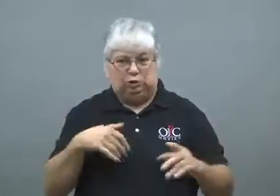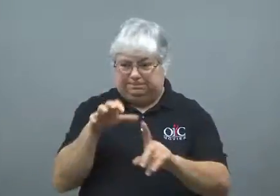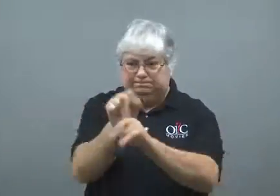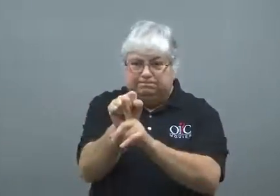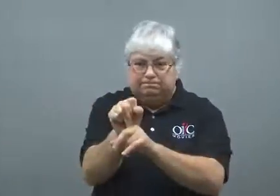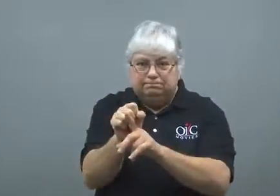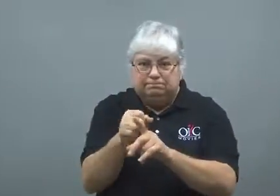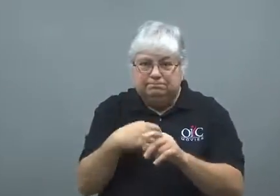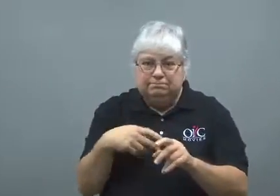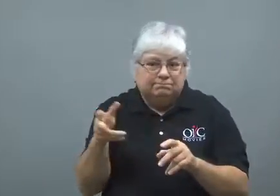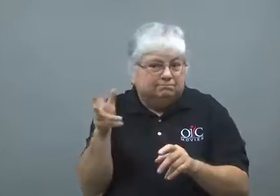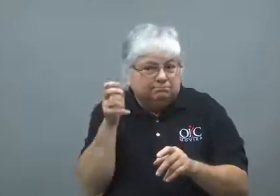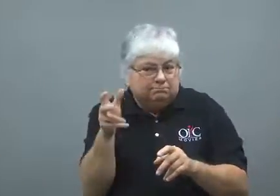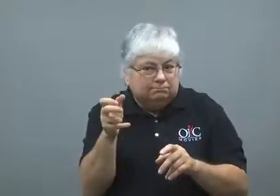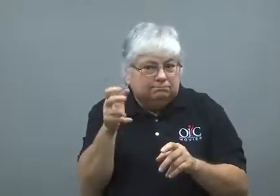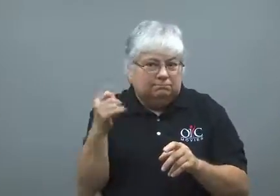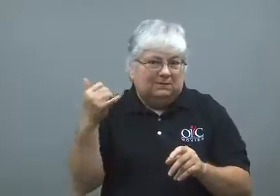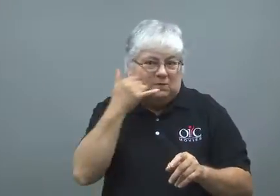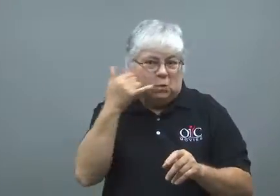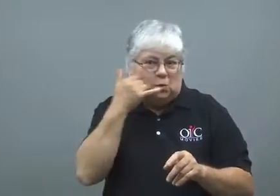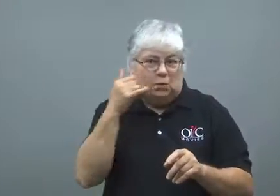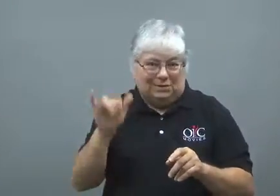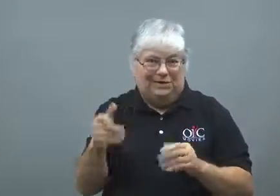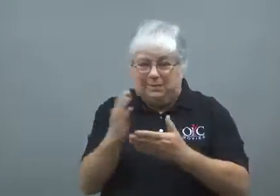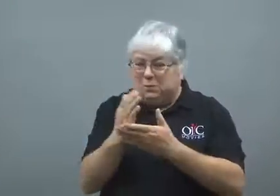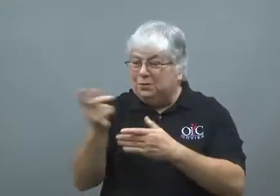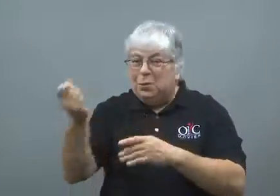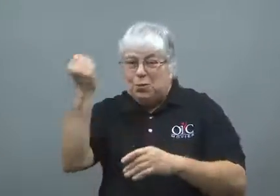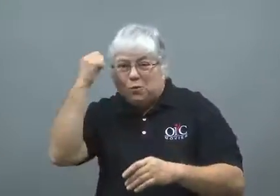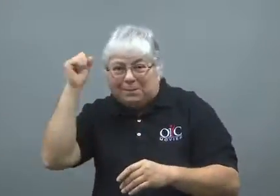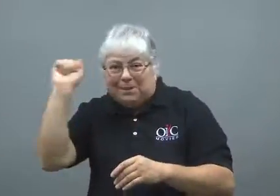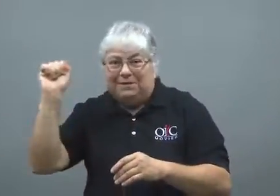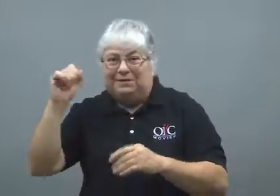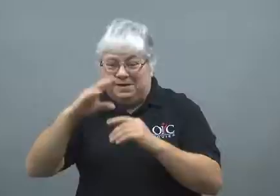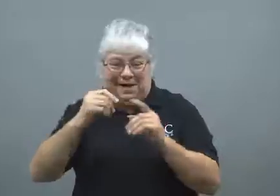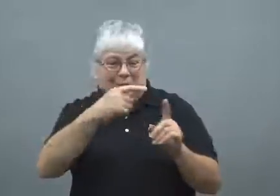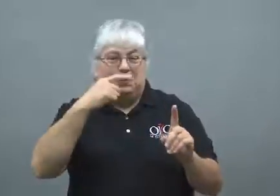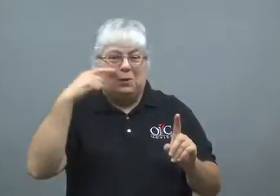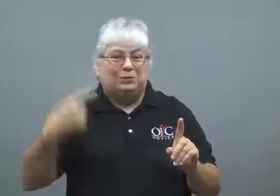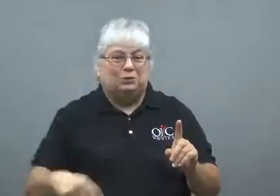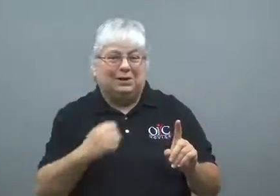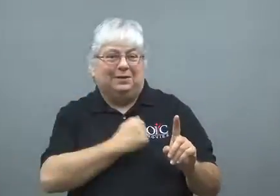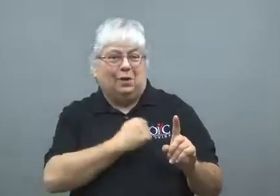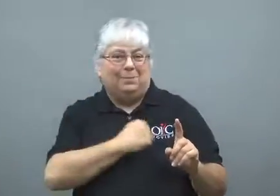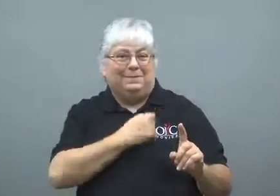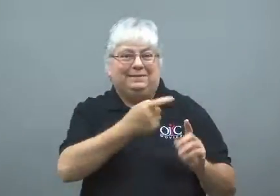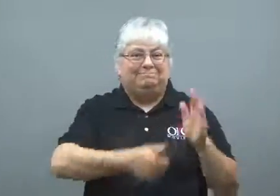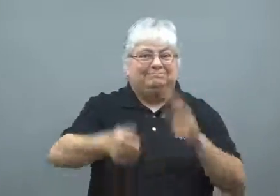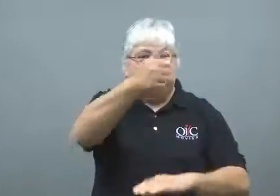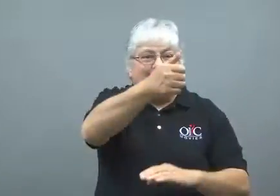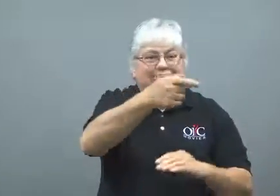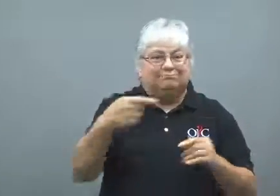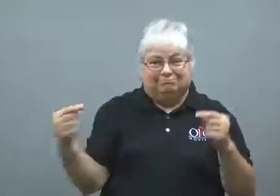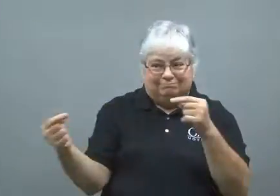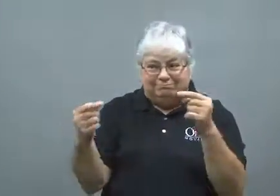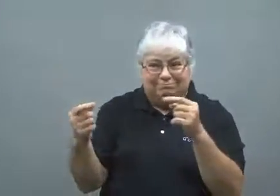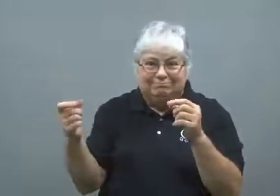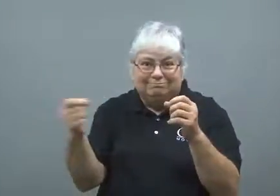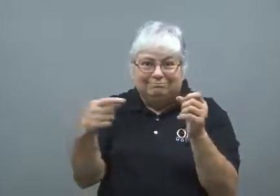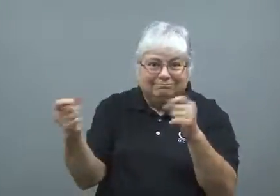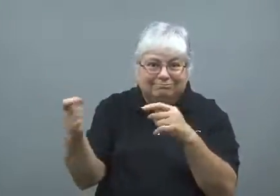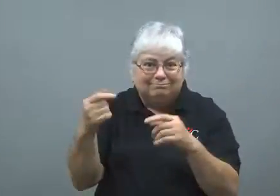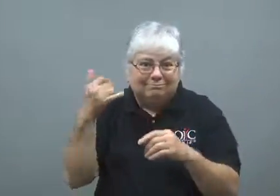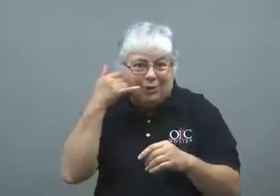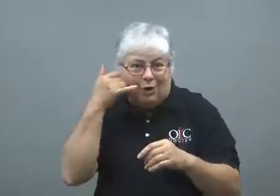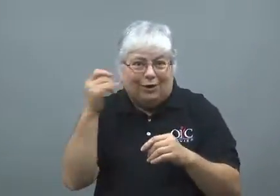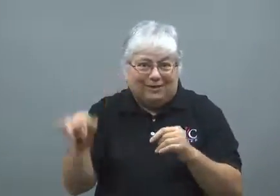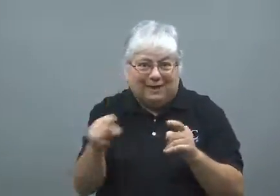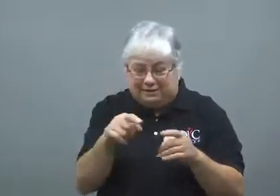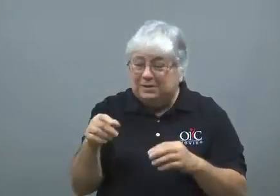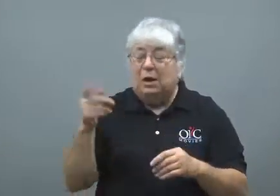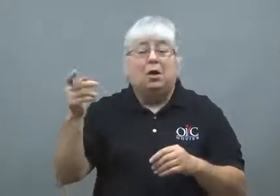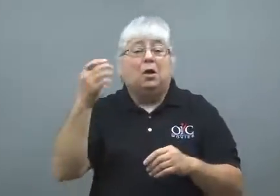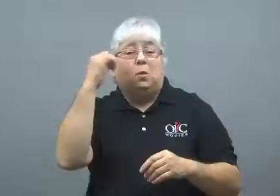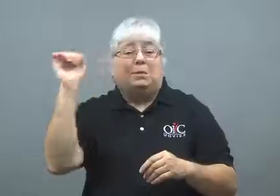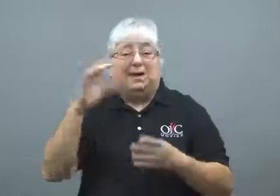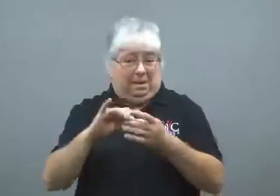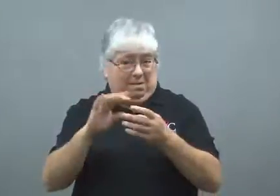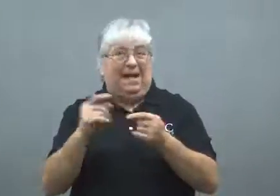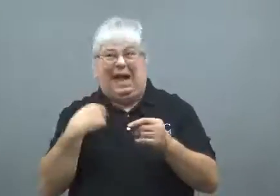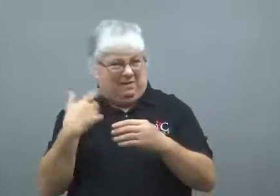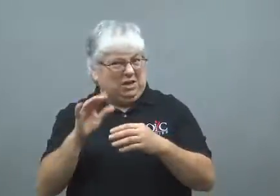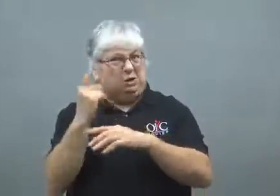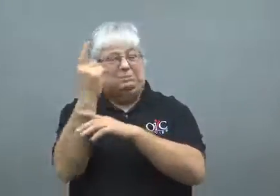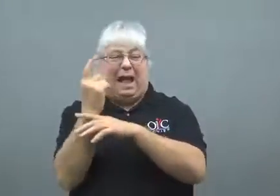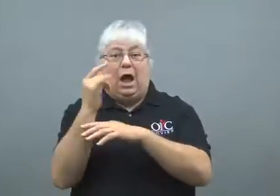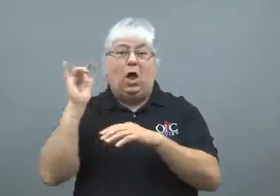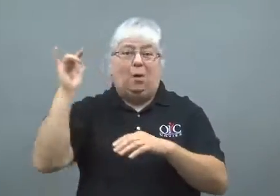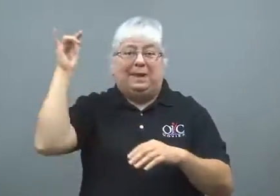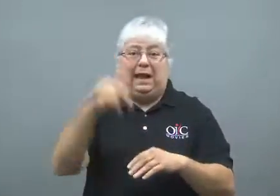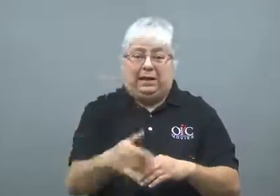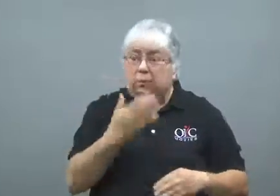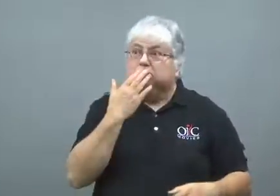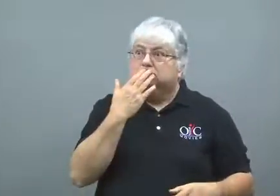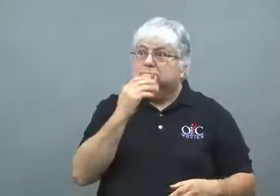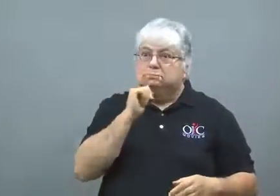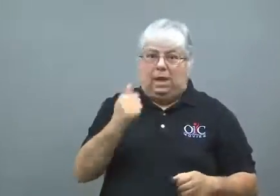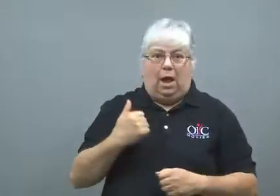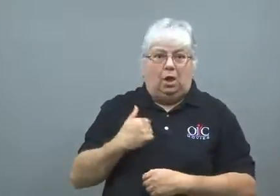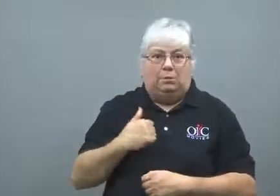intercepted phone conversations between the rebels and Russian military brass.